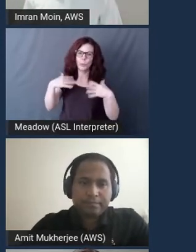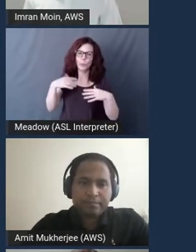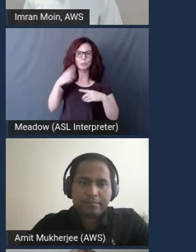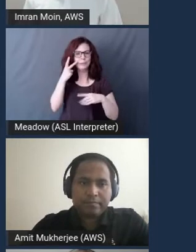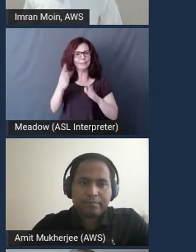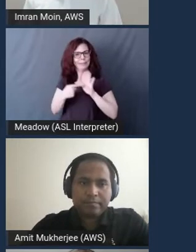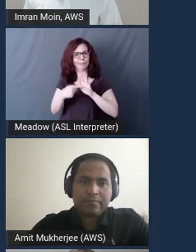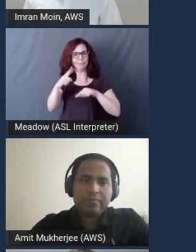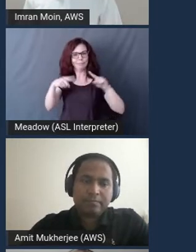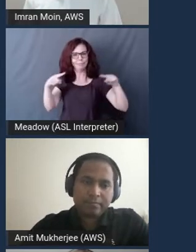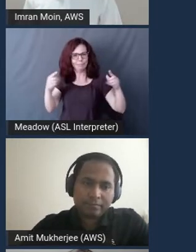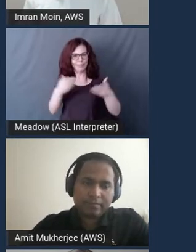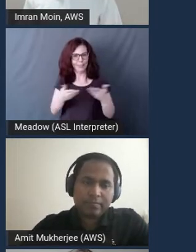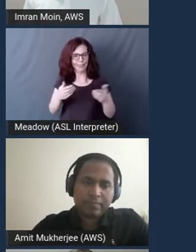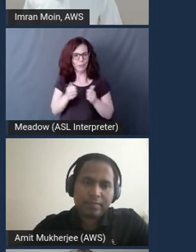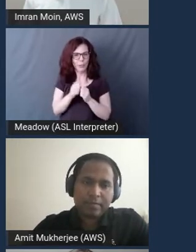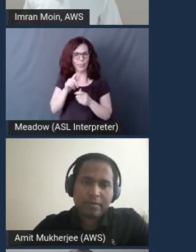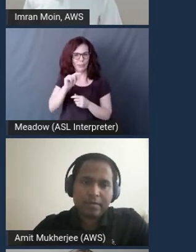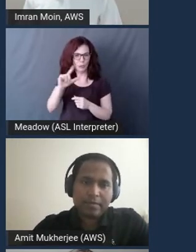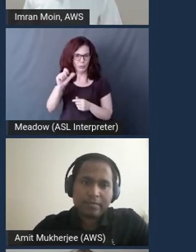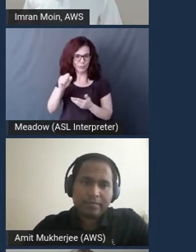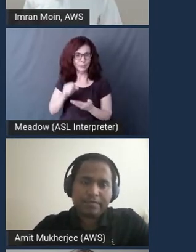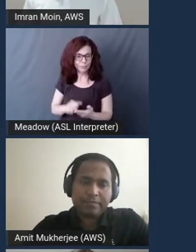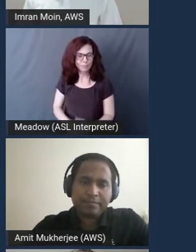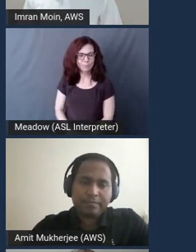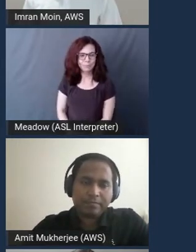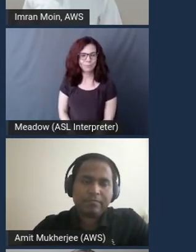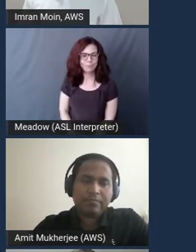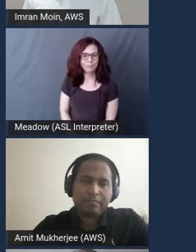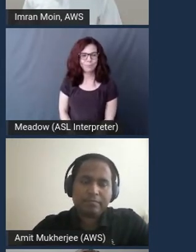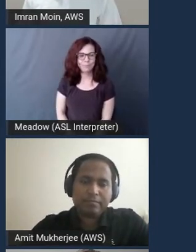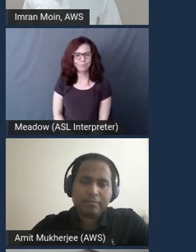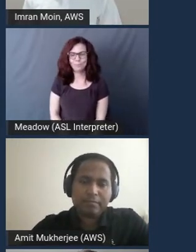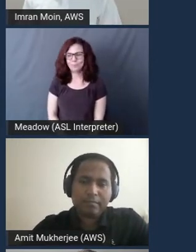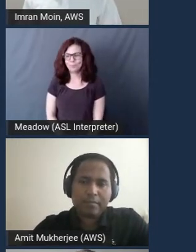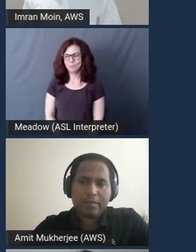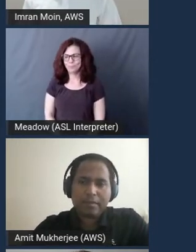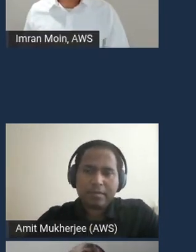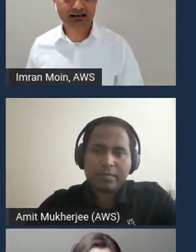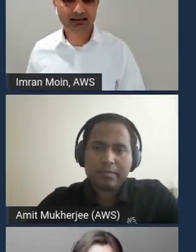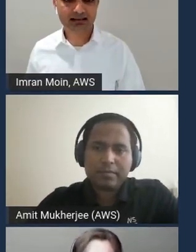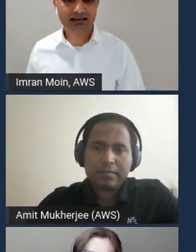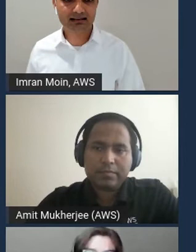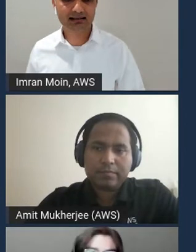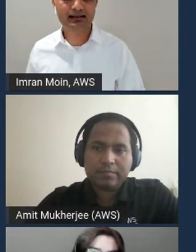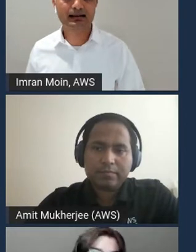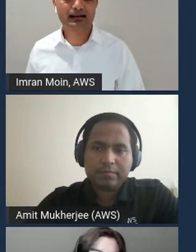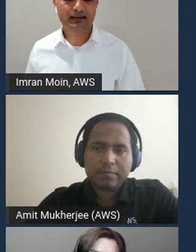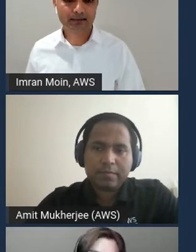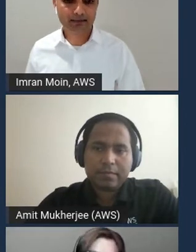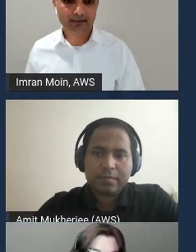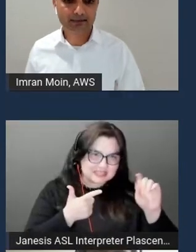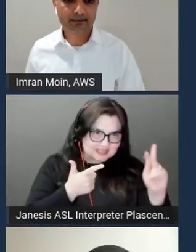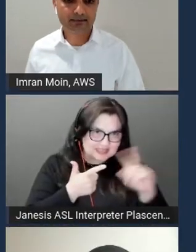with these tools, with the appliance, the SDK, the integration with the console.